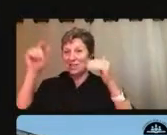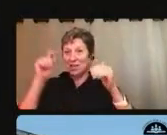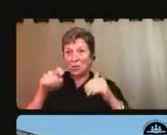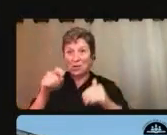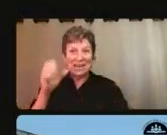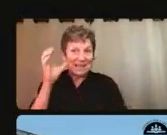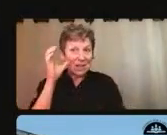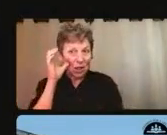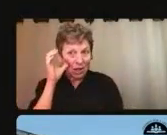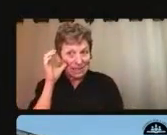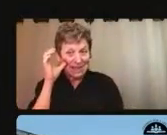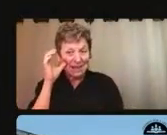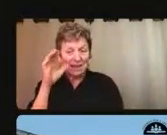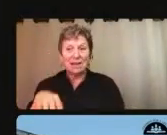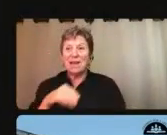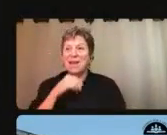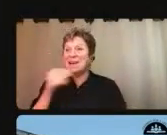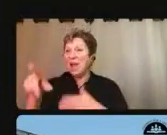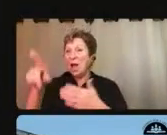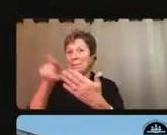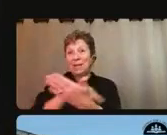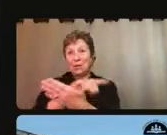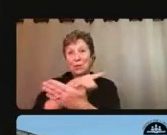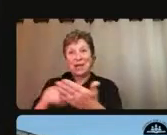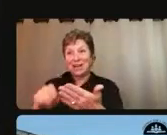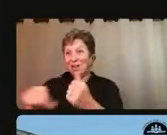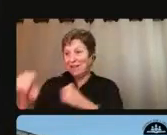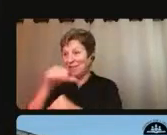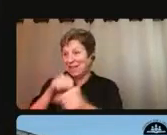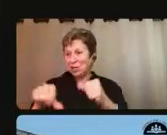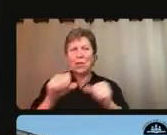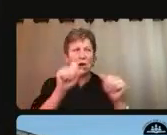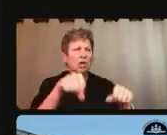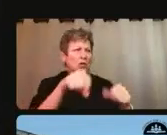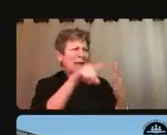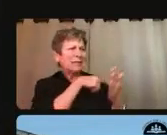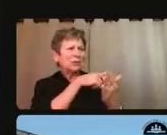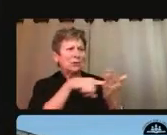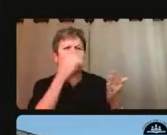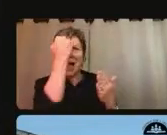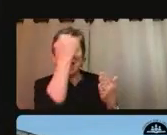DISTRICT. WE'RE ALL ADULTS.